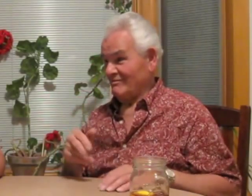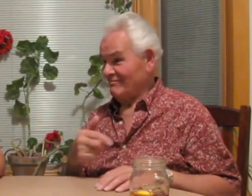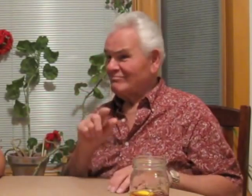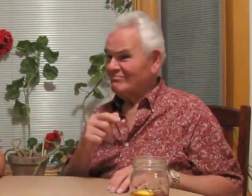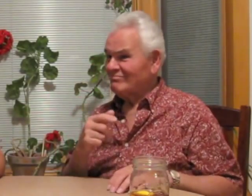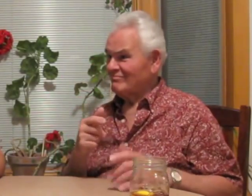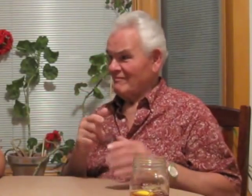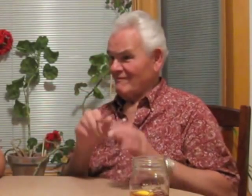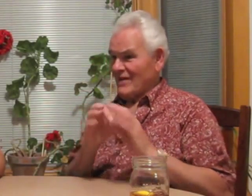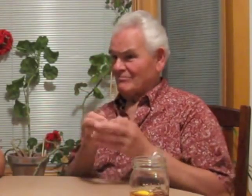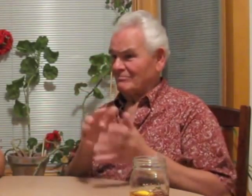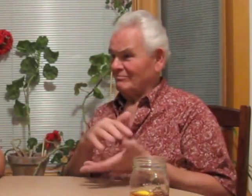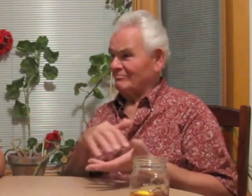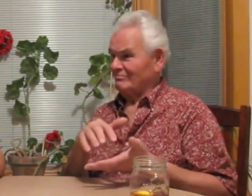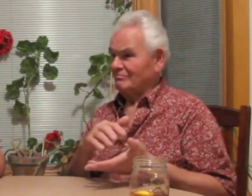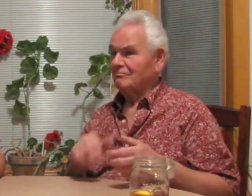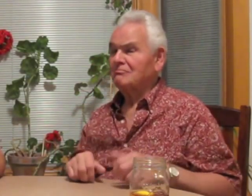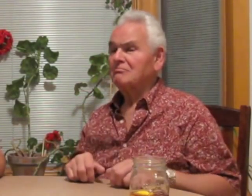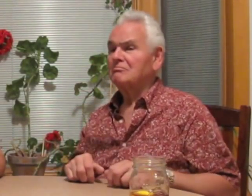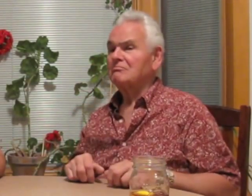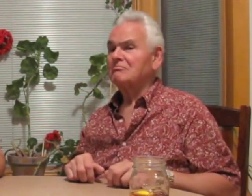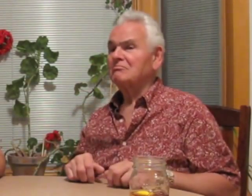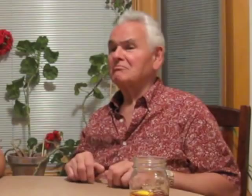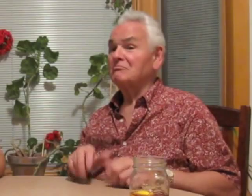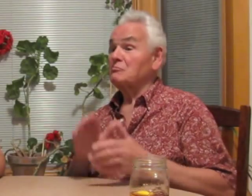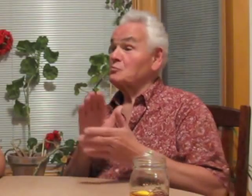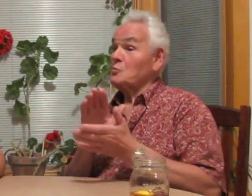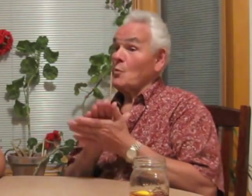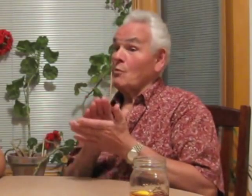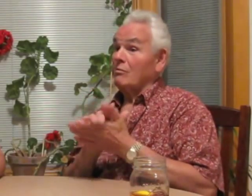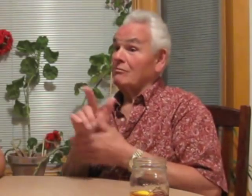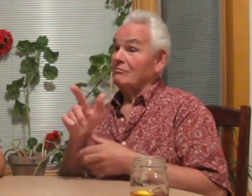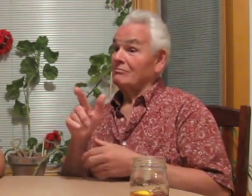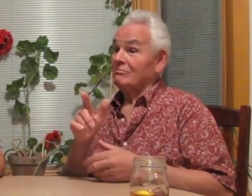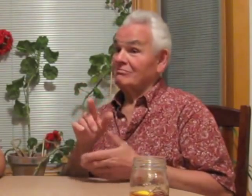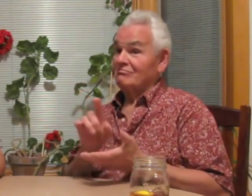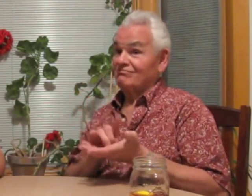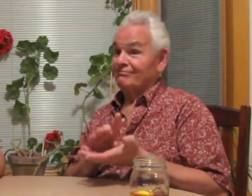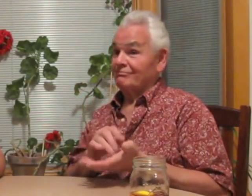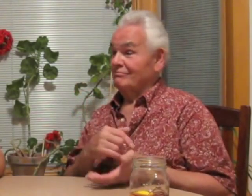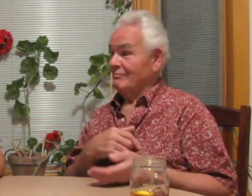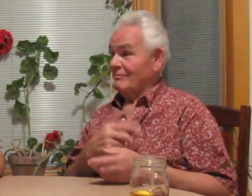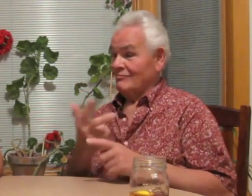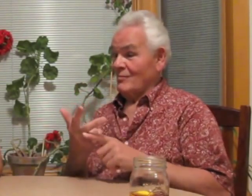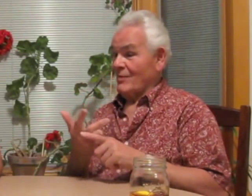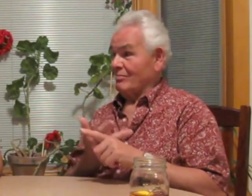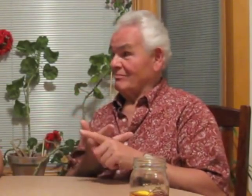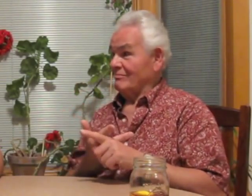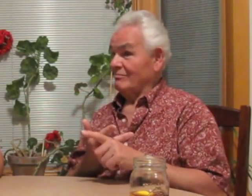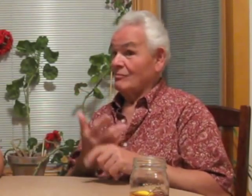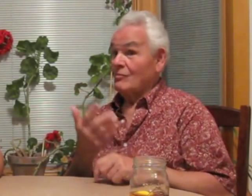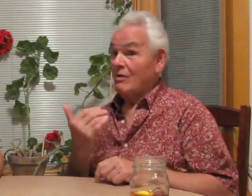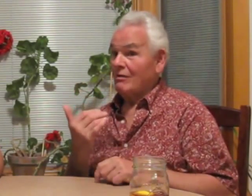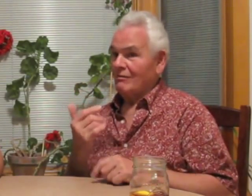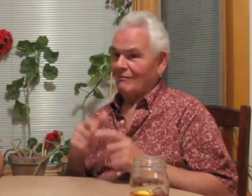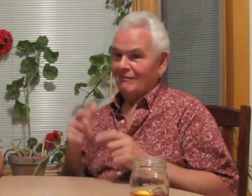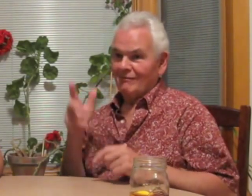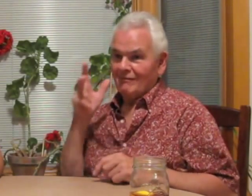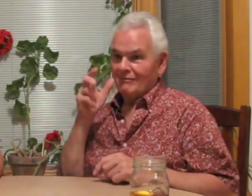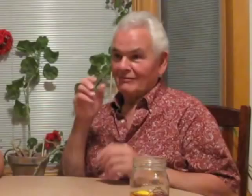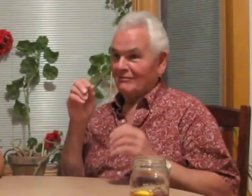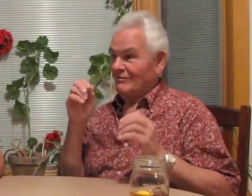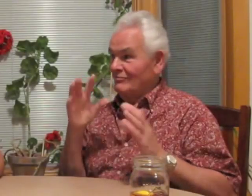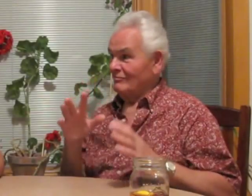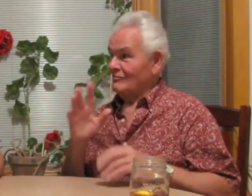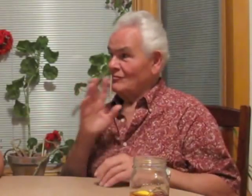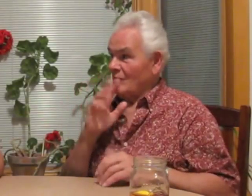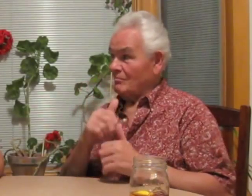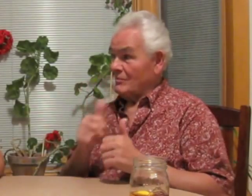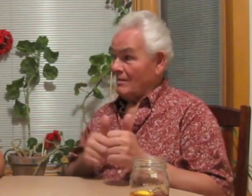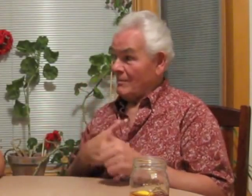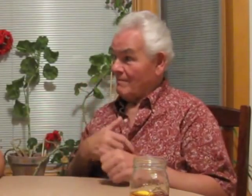My family observed me. The school kicked me out after three months because I couldn’t hear the teacher who talked behind my back.